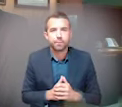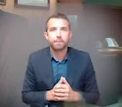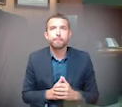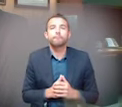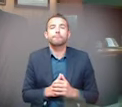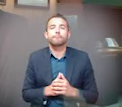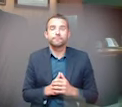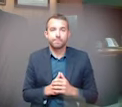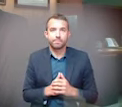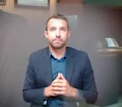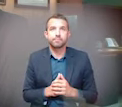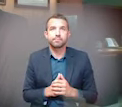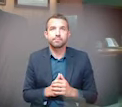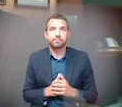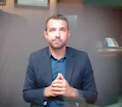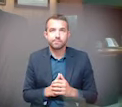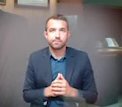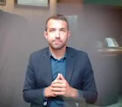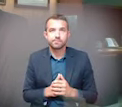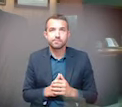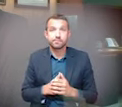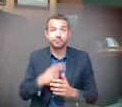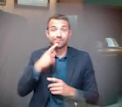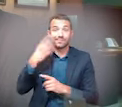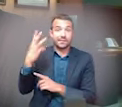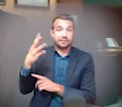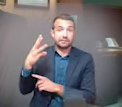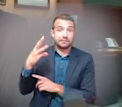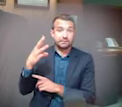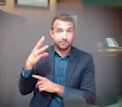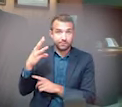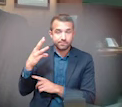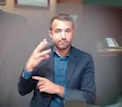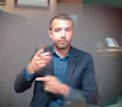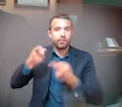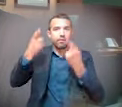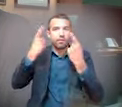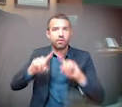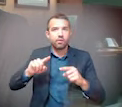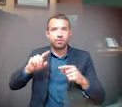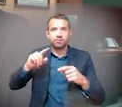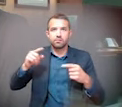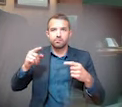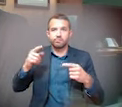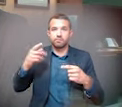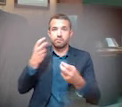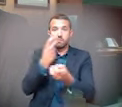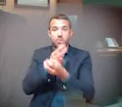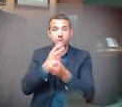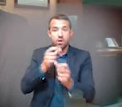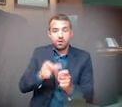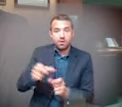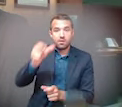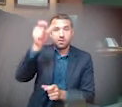Beth: Yeah, I think about how I was 16 when I acquired a spinal cord injury from a car accident.